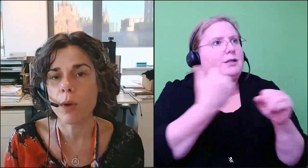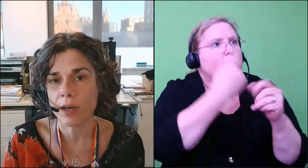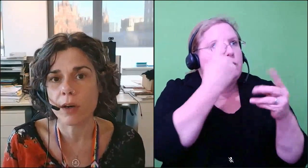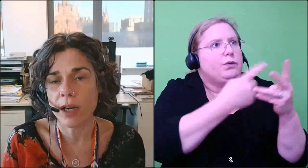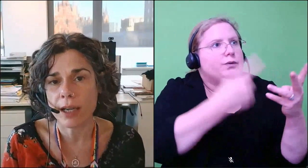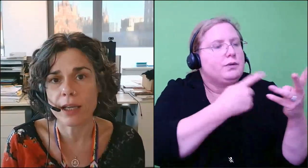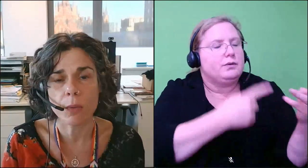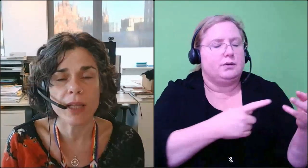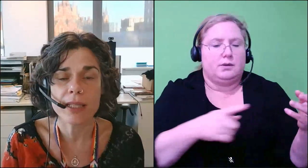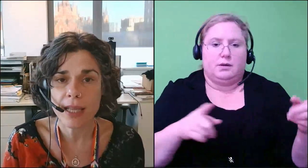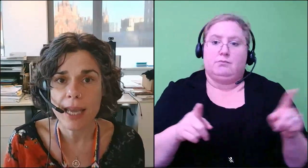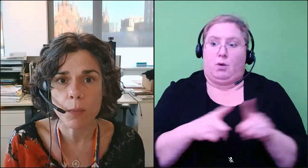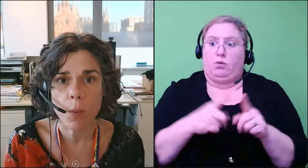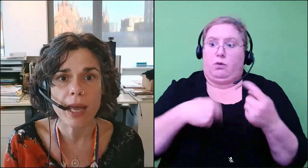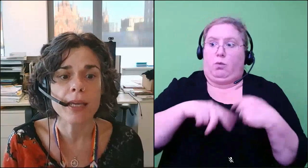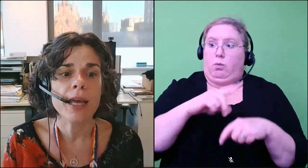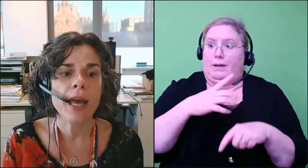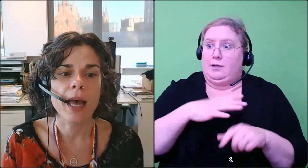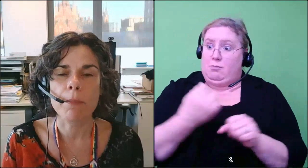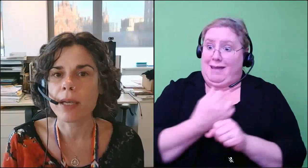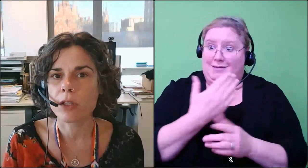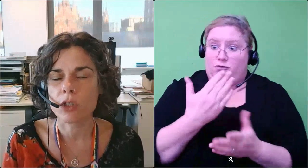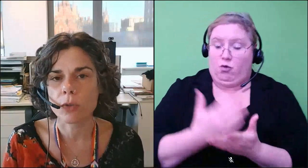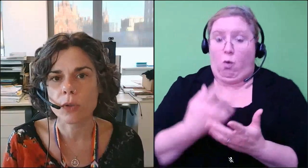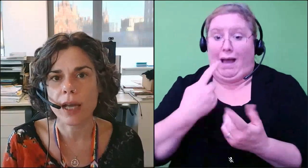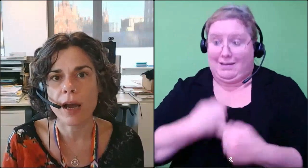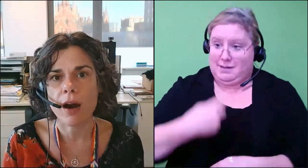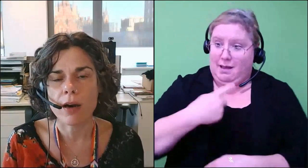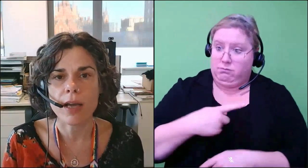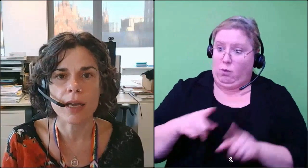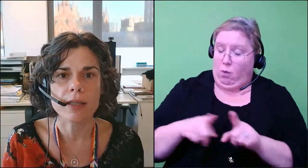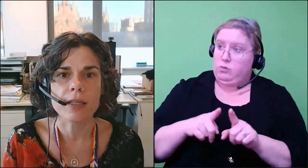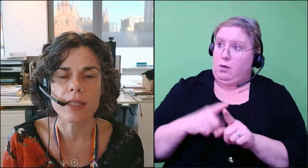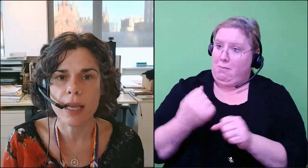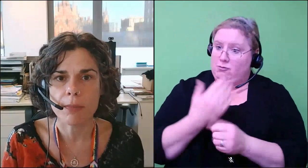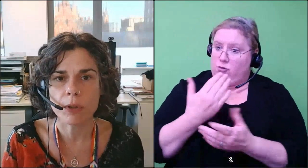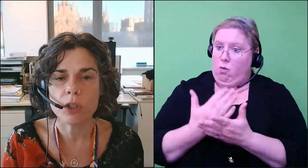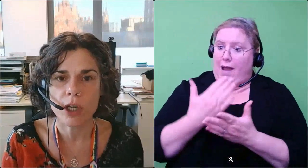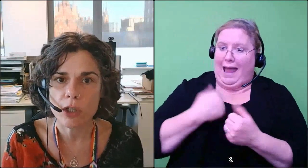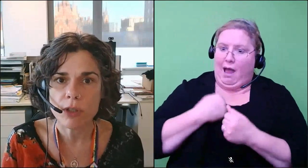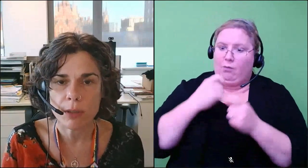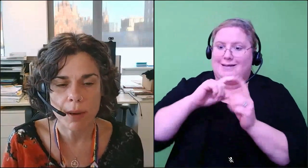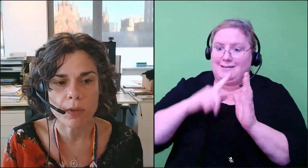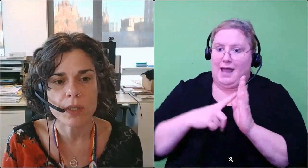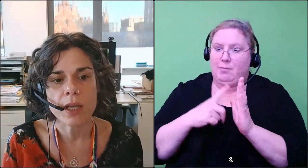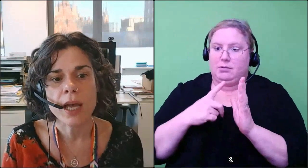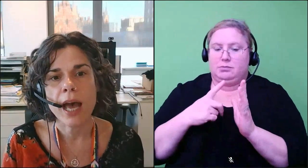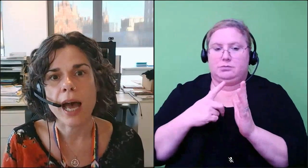that we are in the same way and making sure that our disabled trade union members have